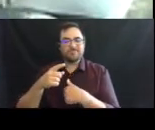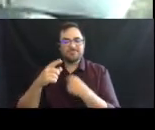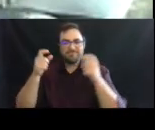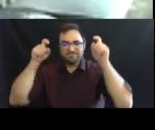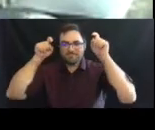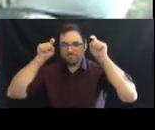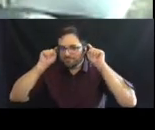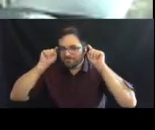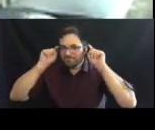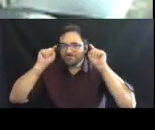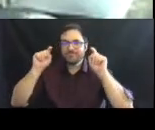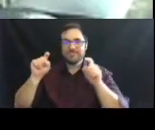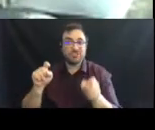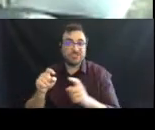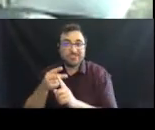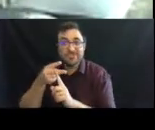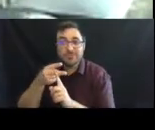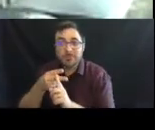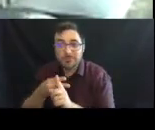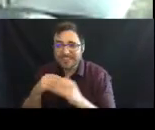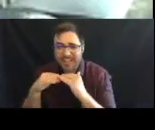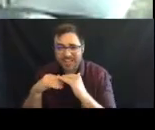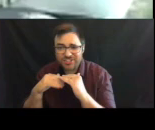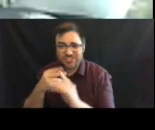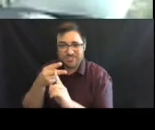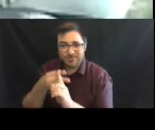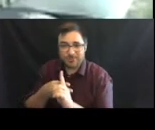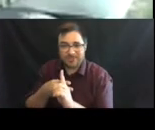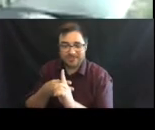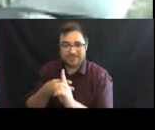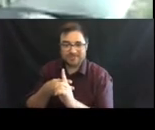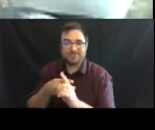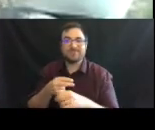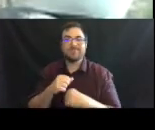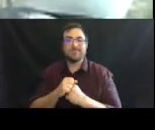less than two months of age in this picture. Without universal newborn hearing screening,